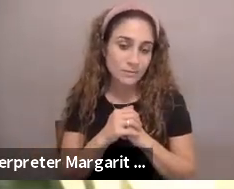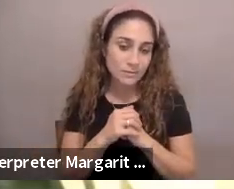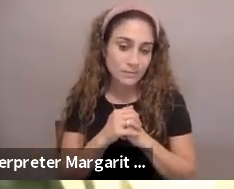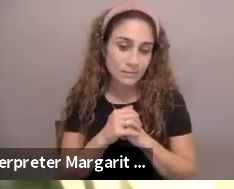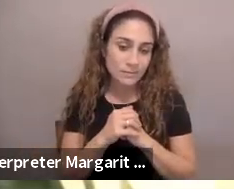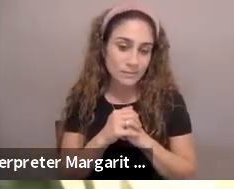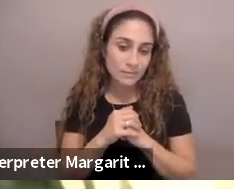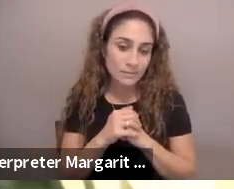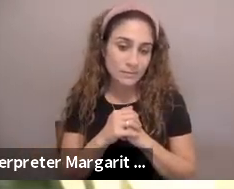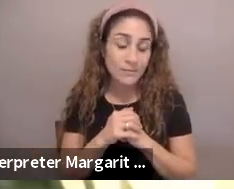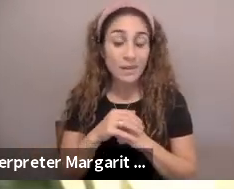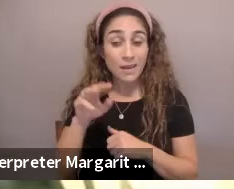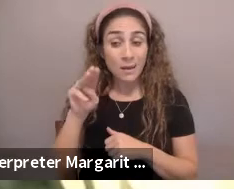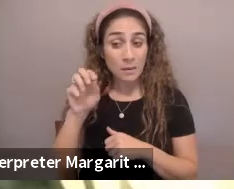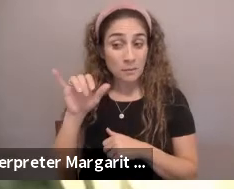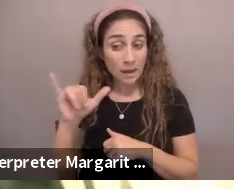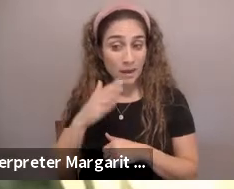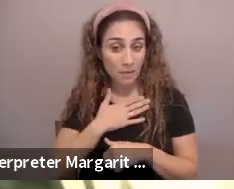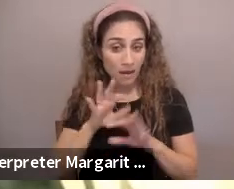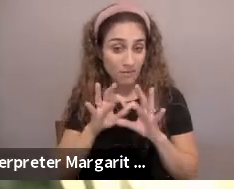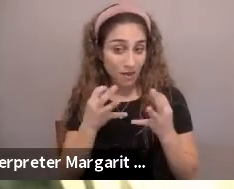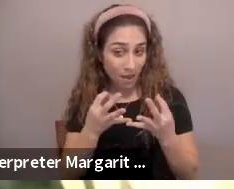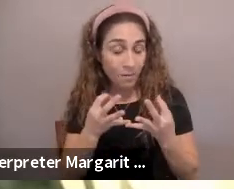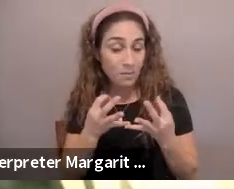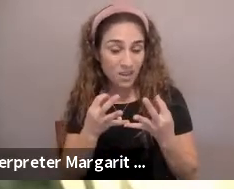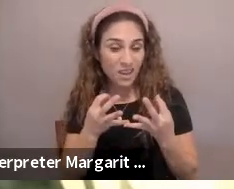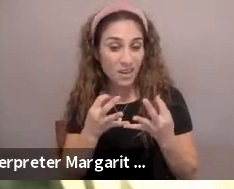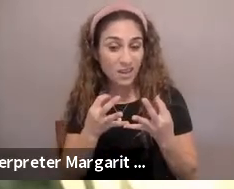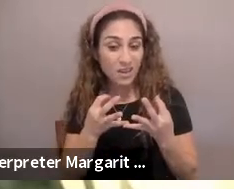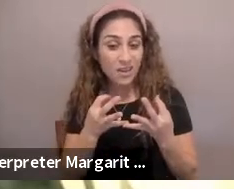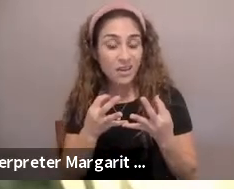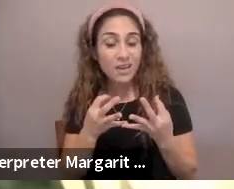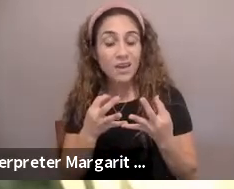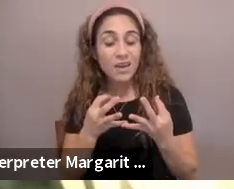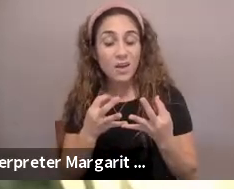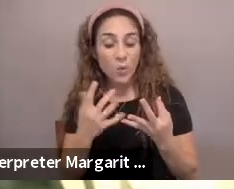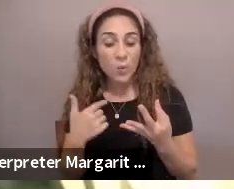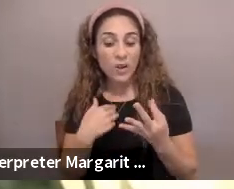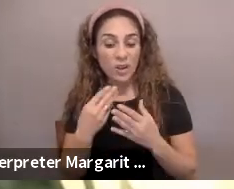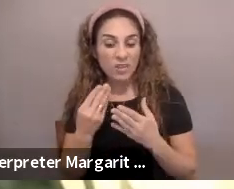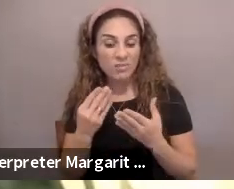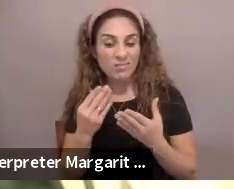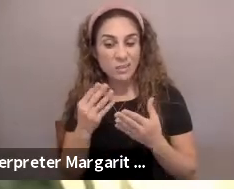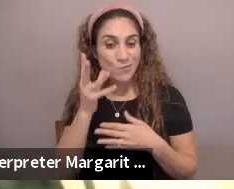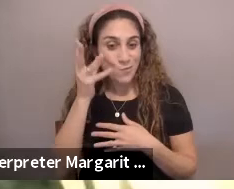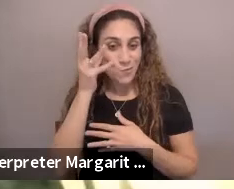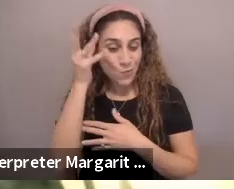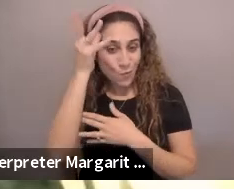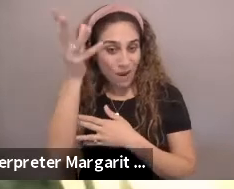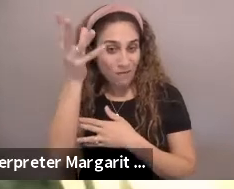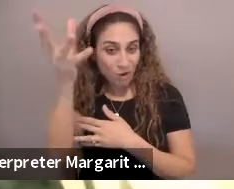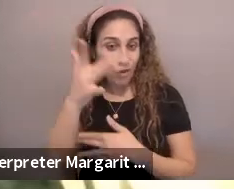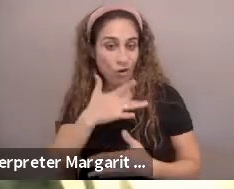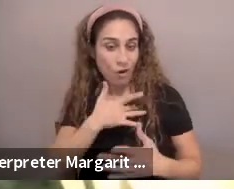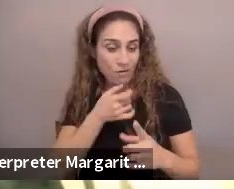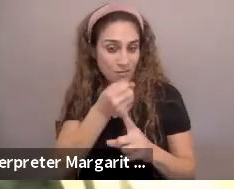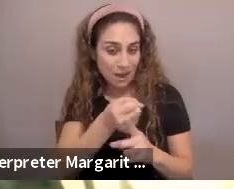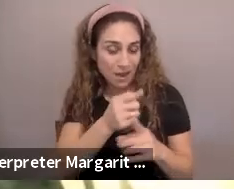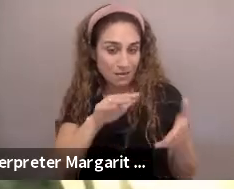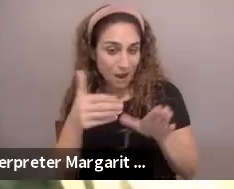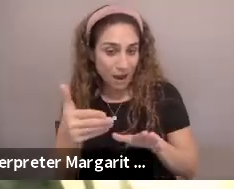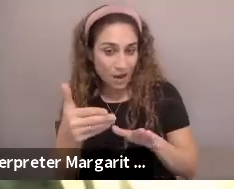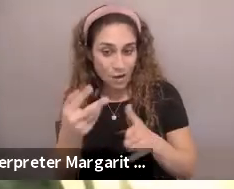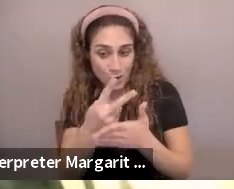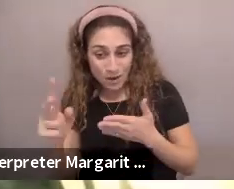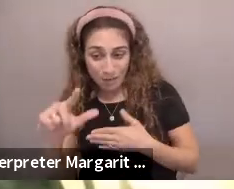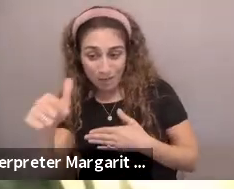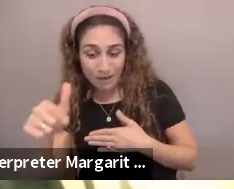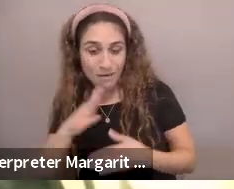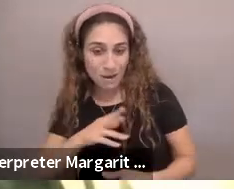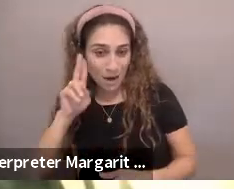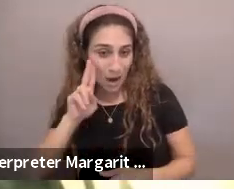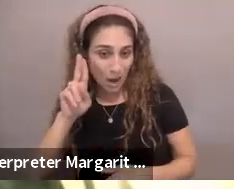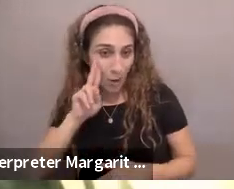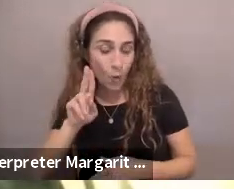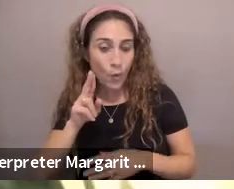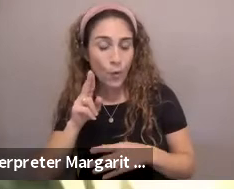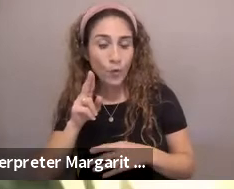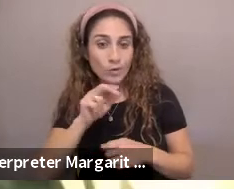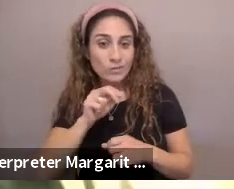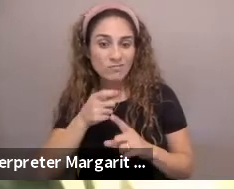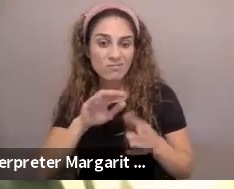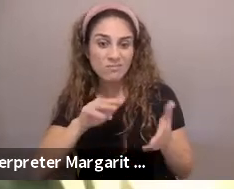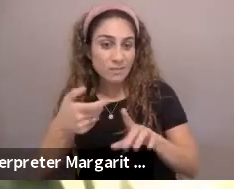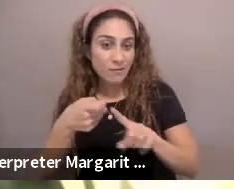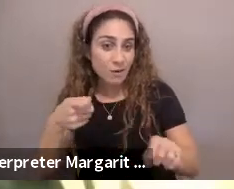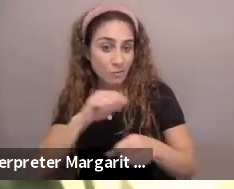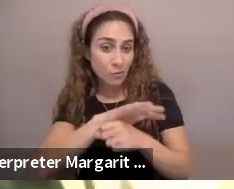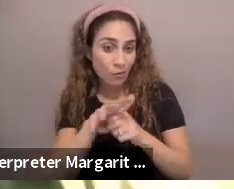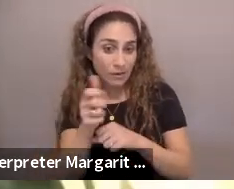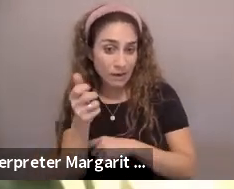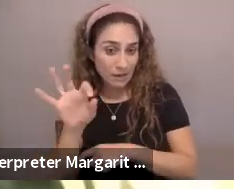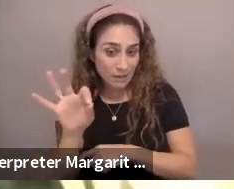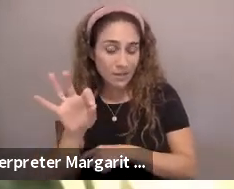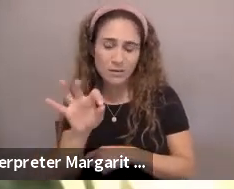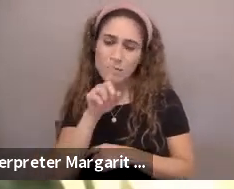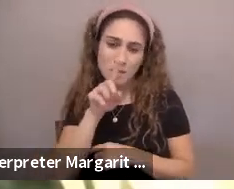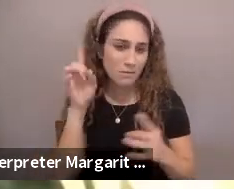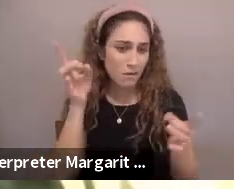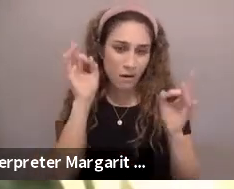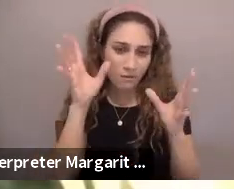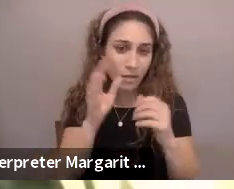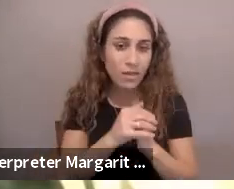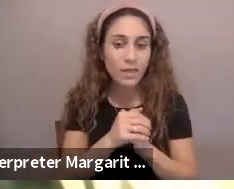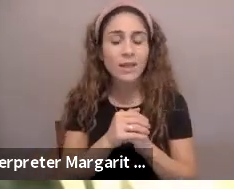In May, my family and I lost my grandfather to I heart attack and two weeks after my ankle to come and it sounds terrible. Right. Well, it was bad. Here's where the story gets better.